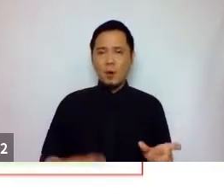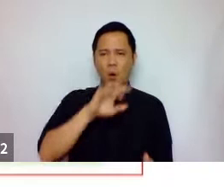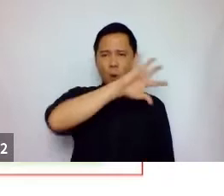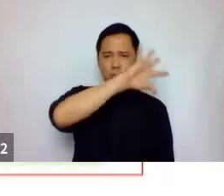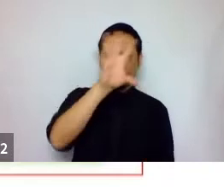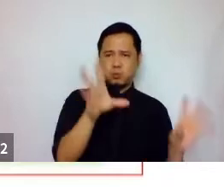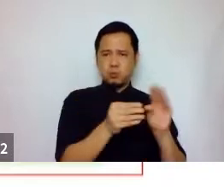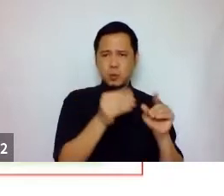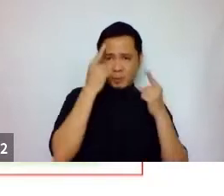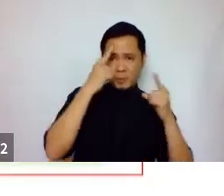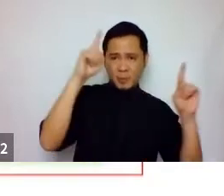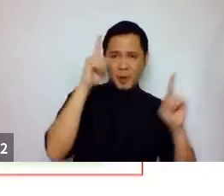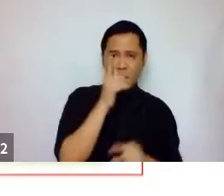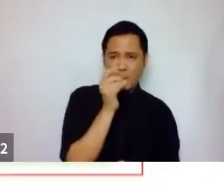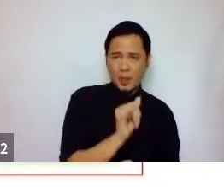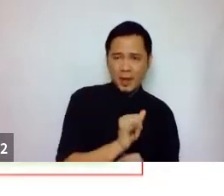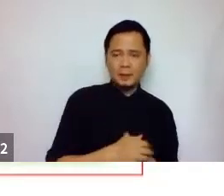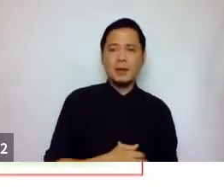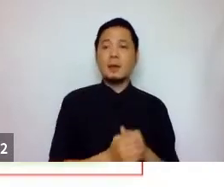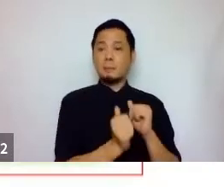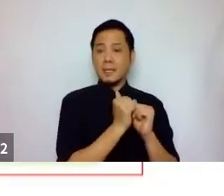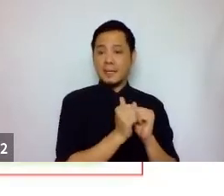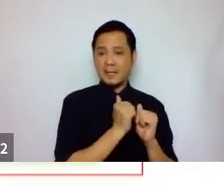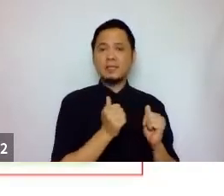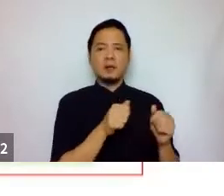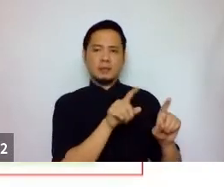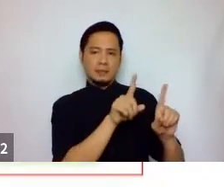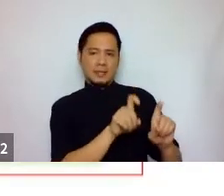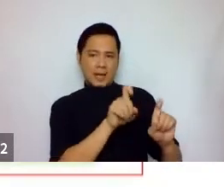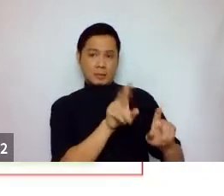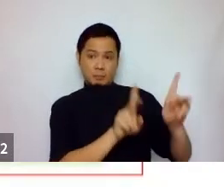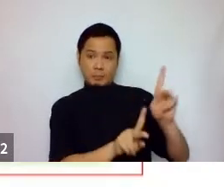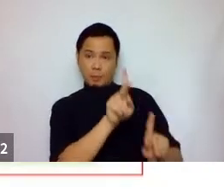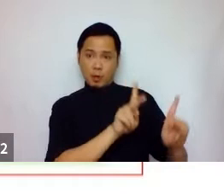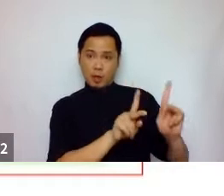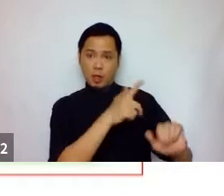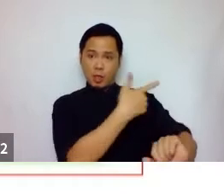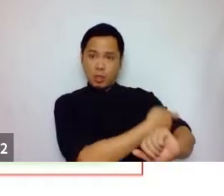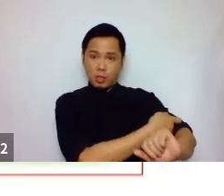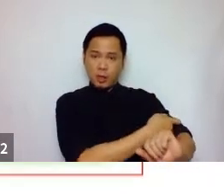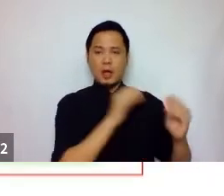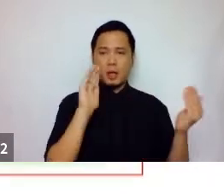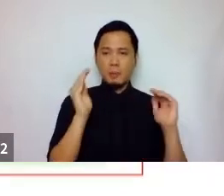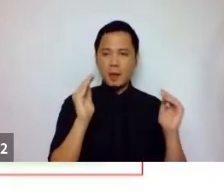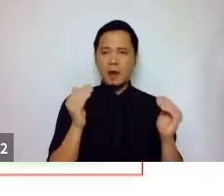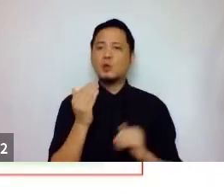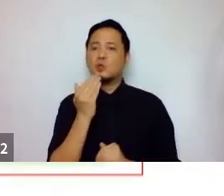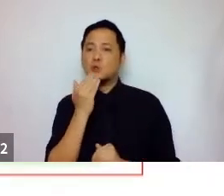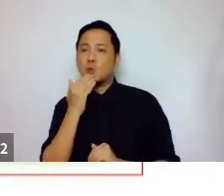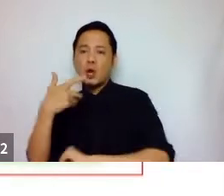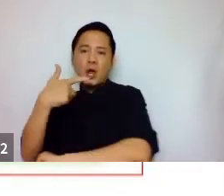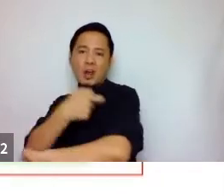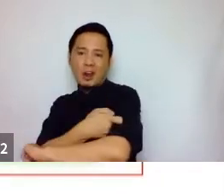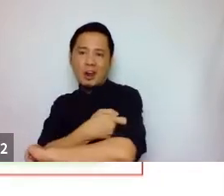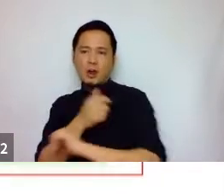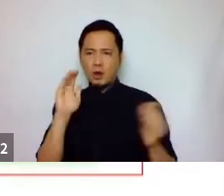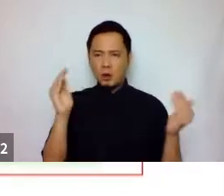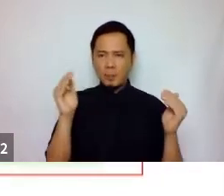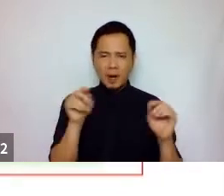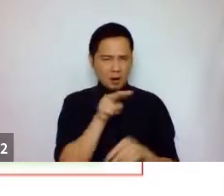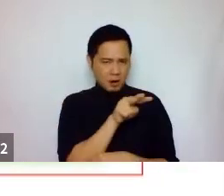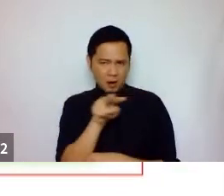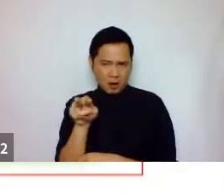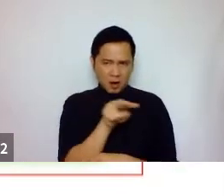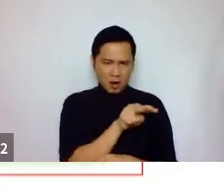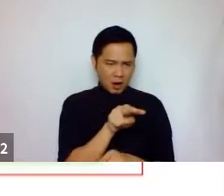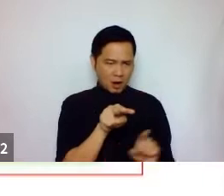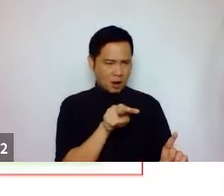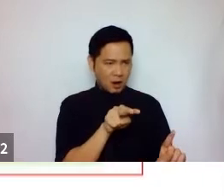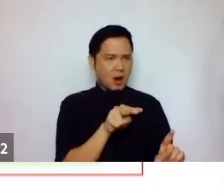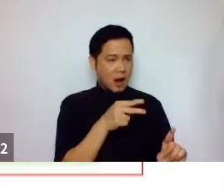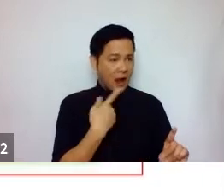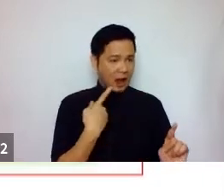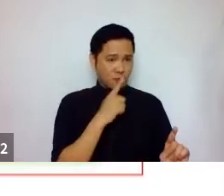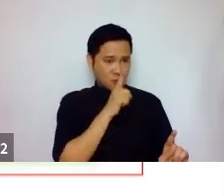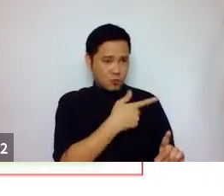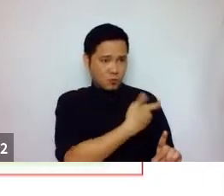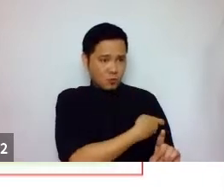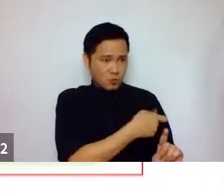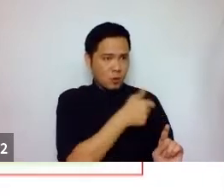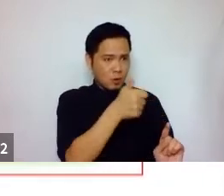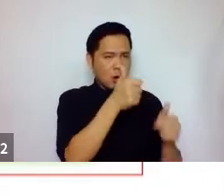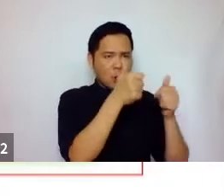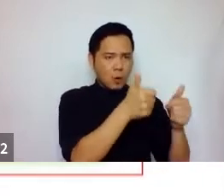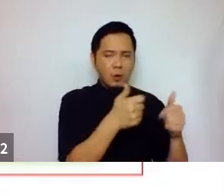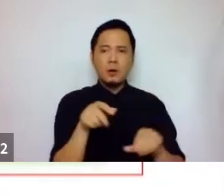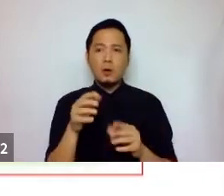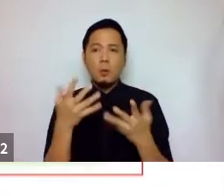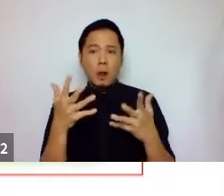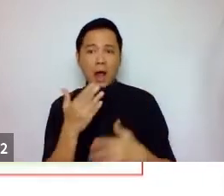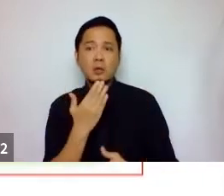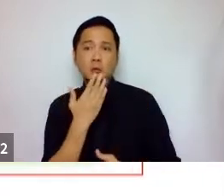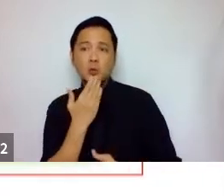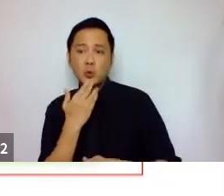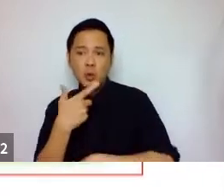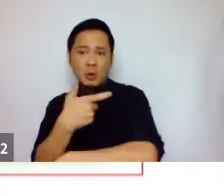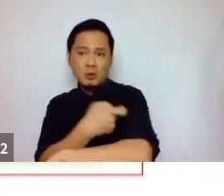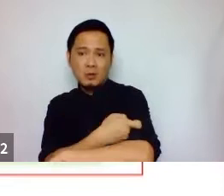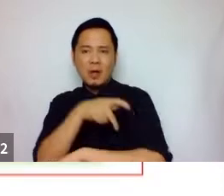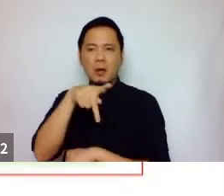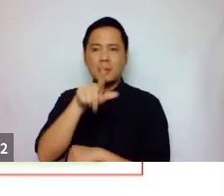Overall means when they tested the vaccinated versus the ones given with placebo, they checked who among those administered with COVID vaccines that I listed earlier and those who were not given a placebo.